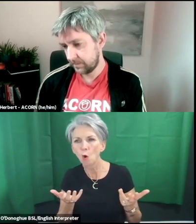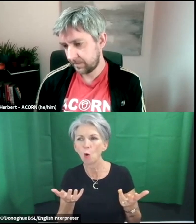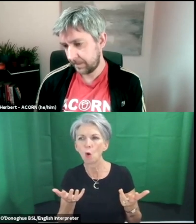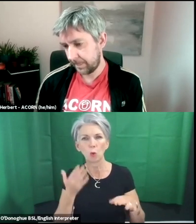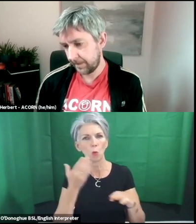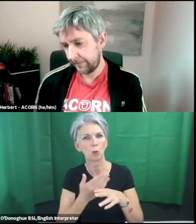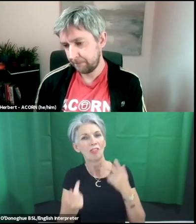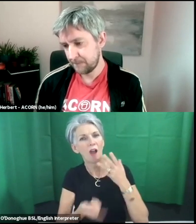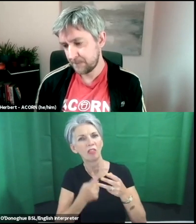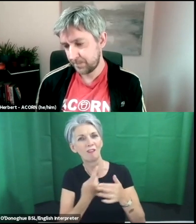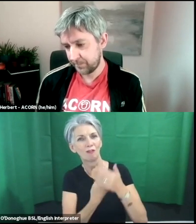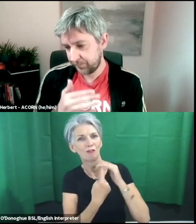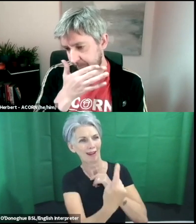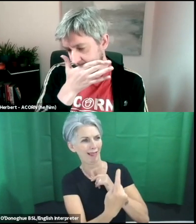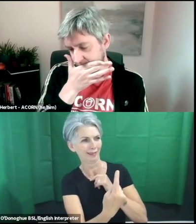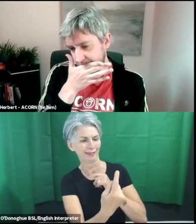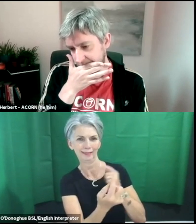too, and we're pitted against each other.